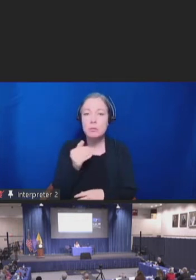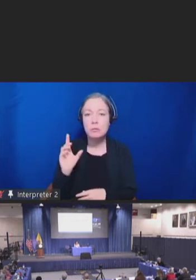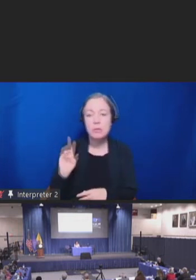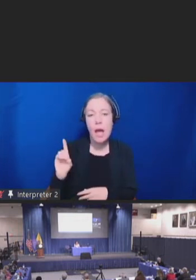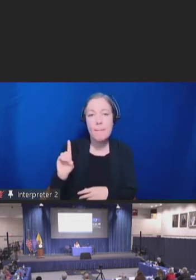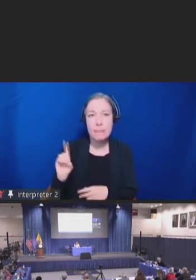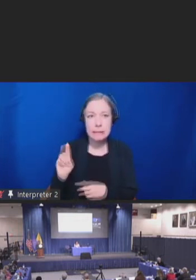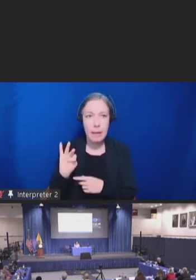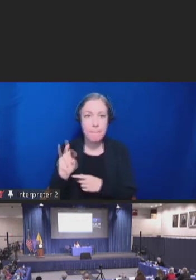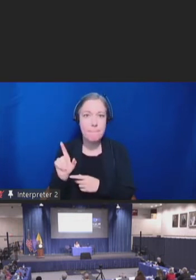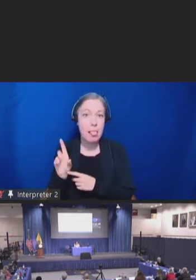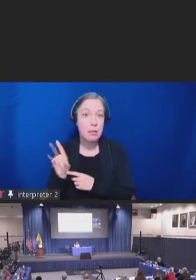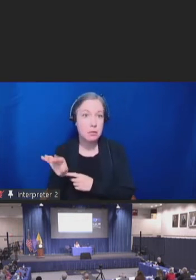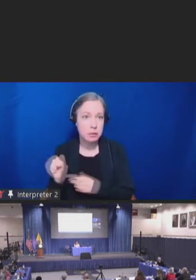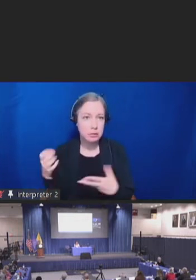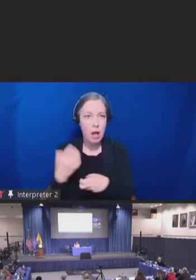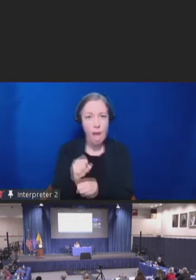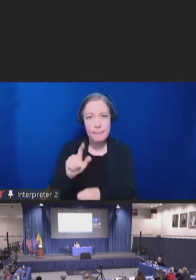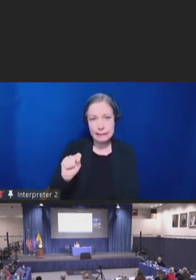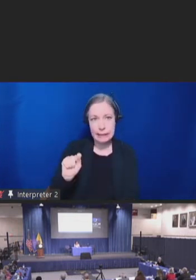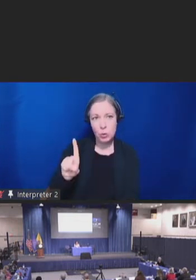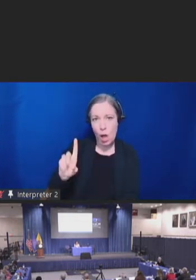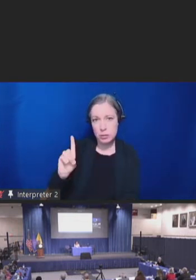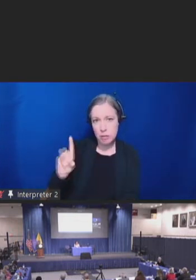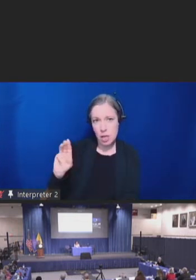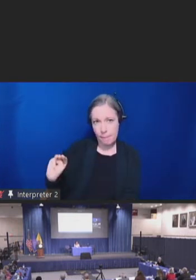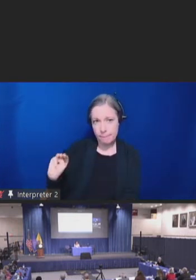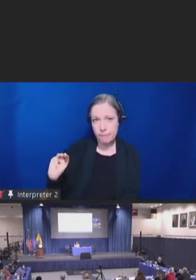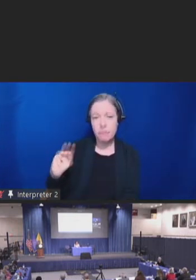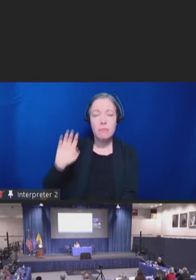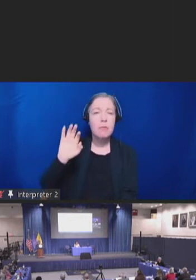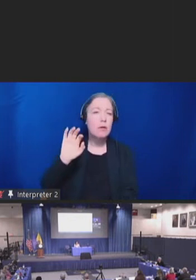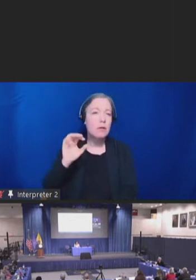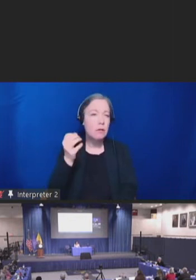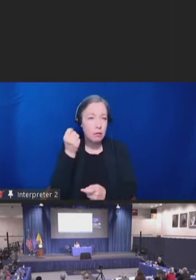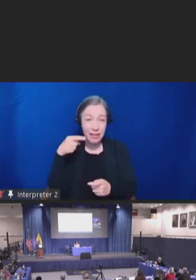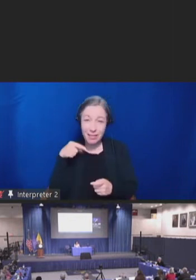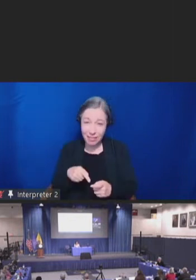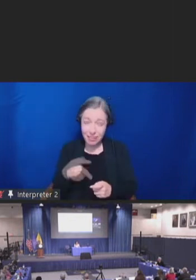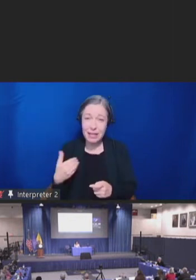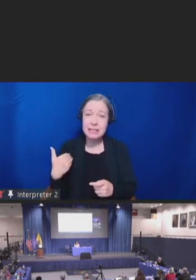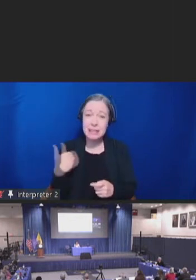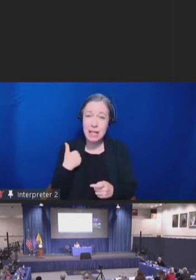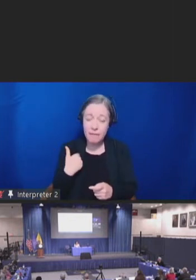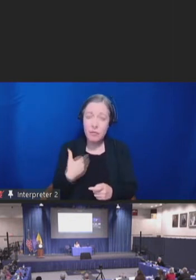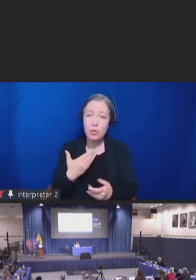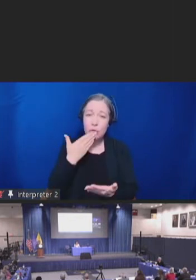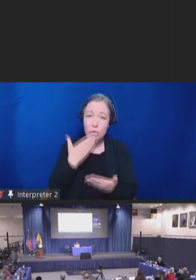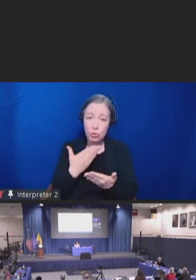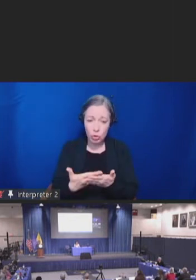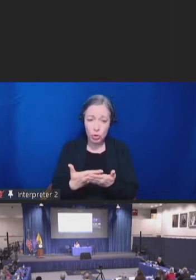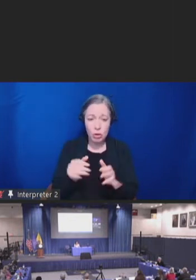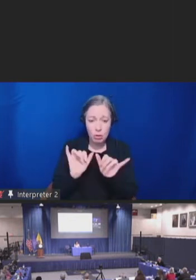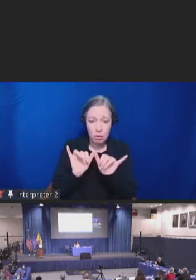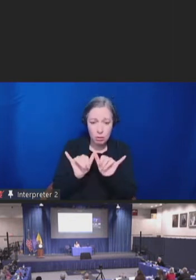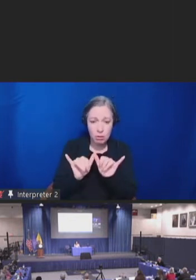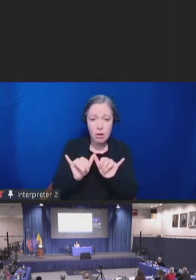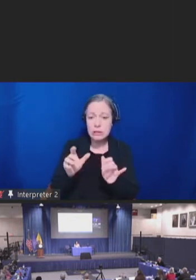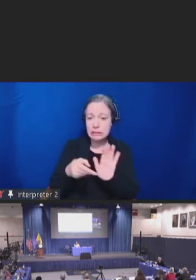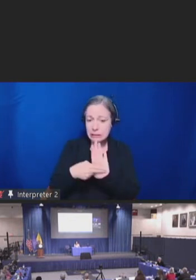These diagnosis codes have a high degree of accuracy at identifying true type 1 diabetes in VSD.